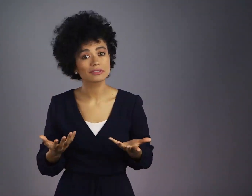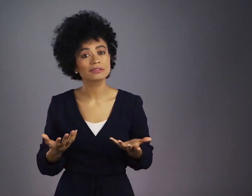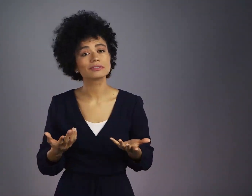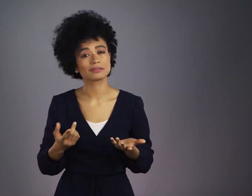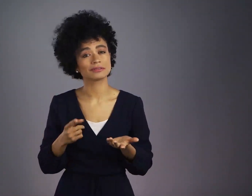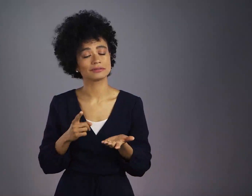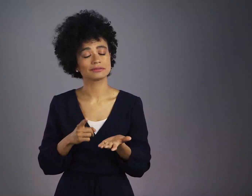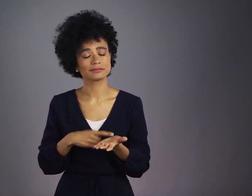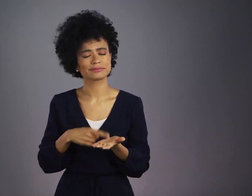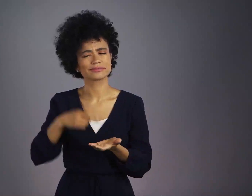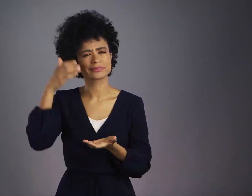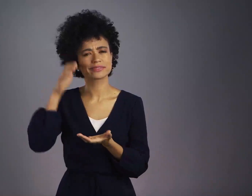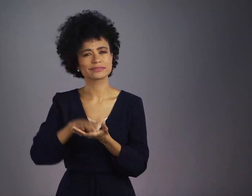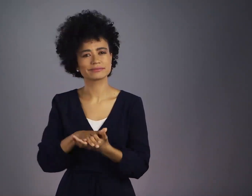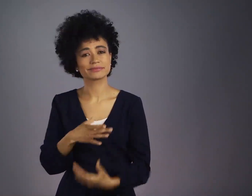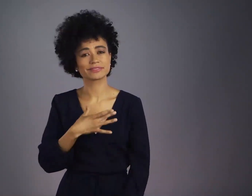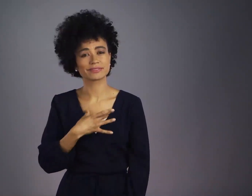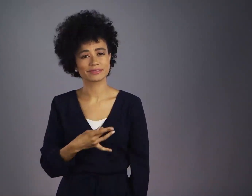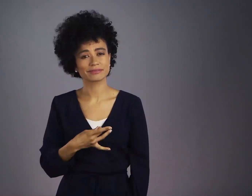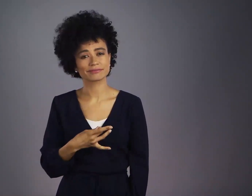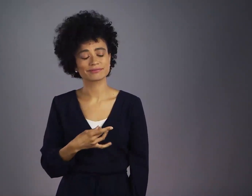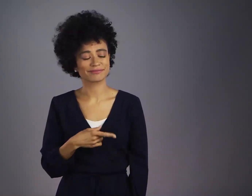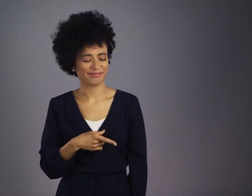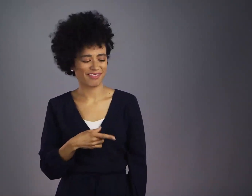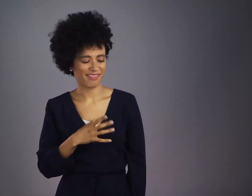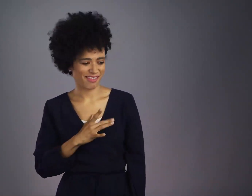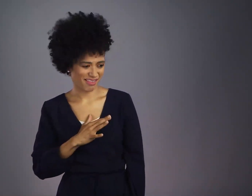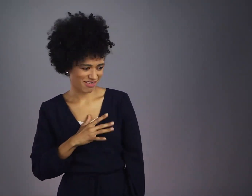The unexpected result was that our husbands seemed to like it.